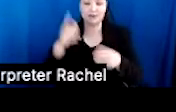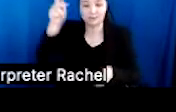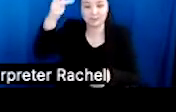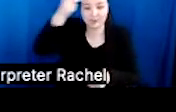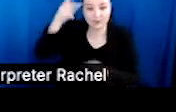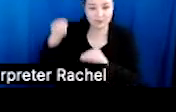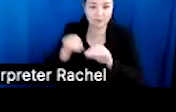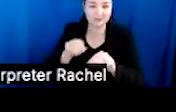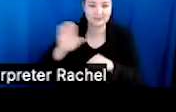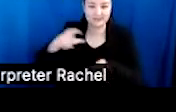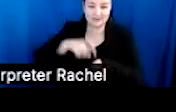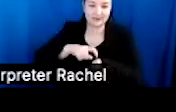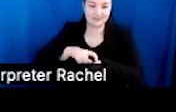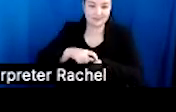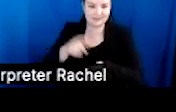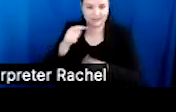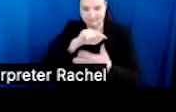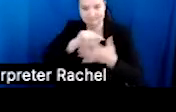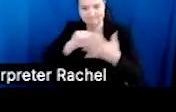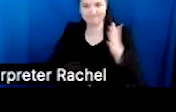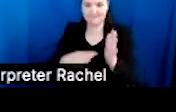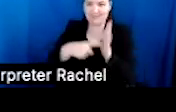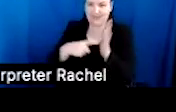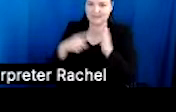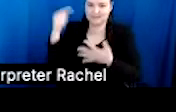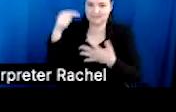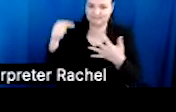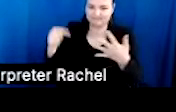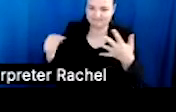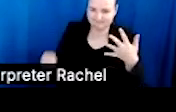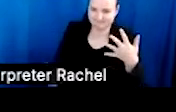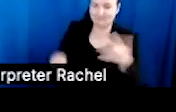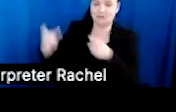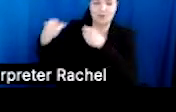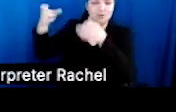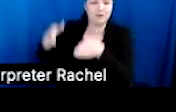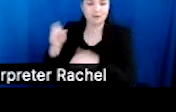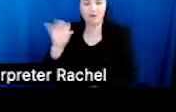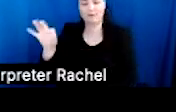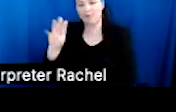put forth a number of demands to Bates Lowry, then director of MoMA, among them that artists be paid